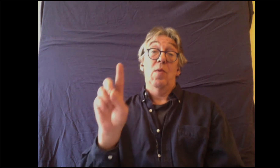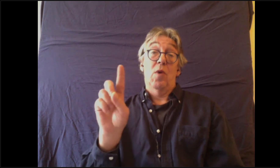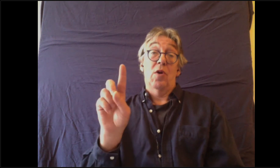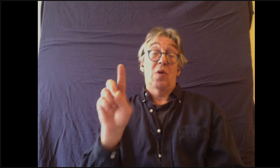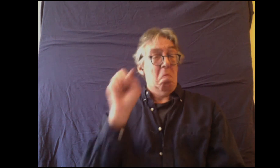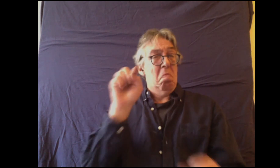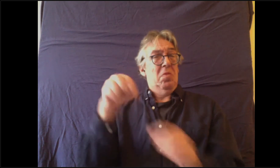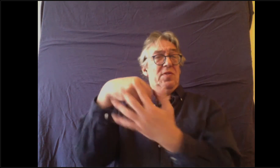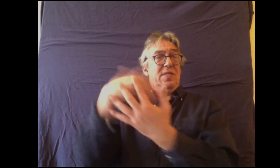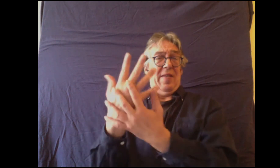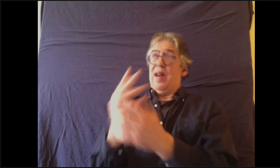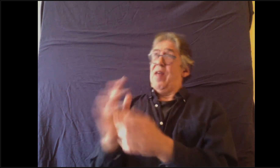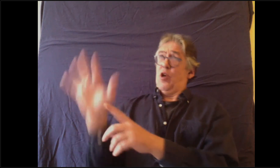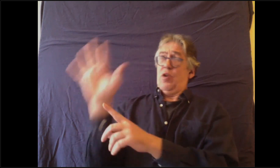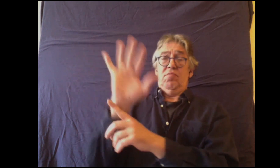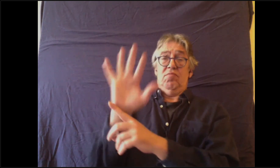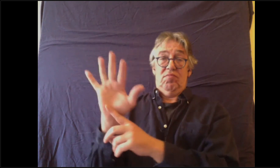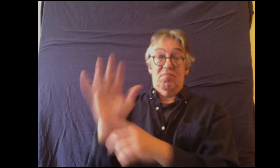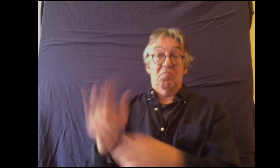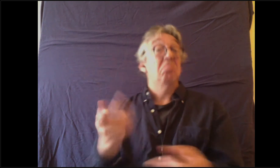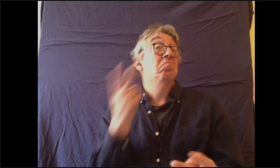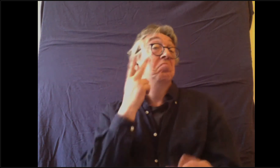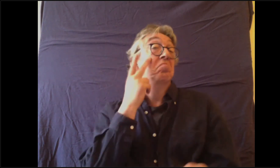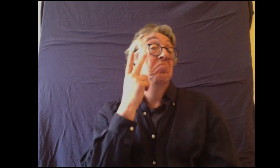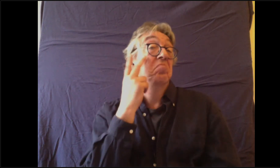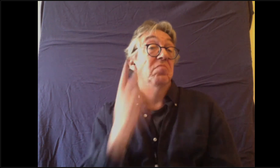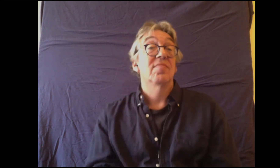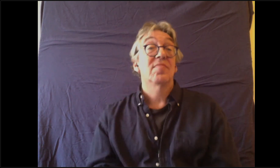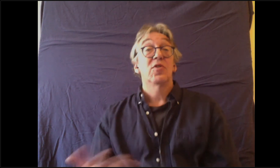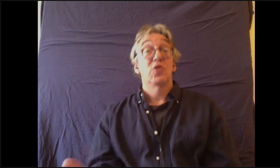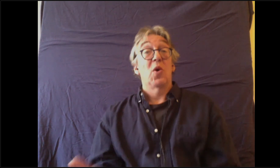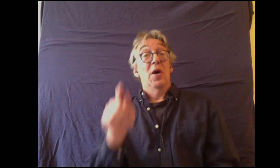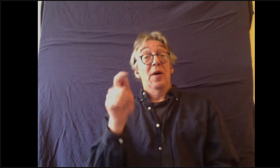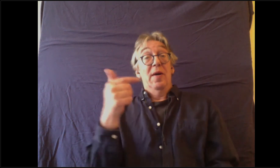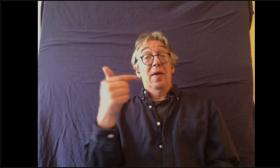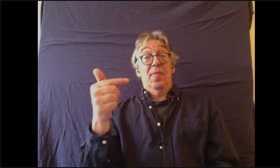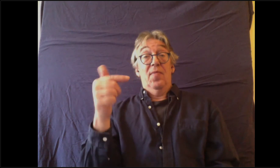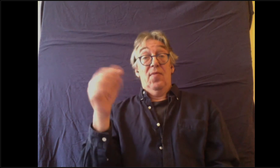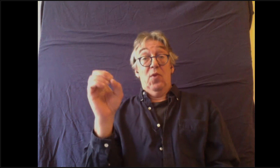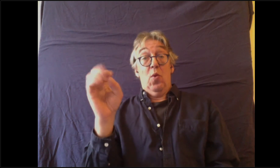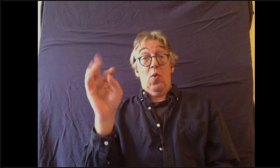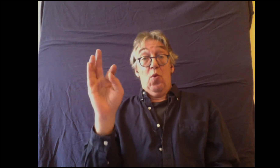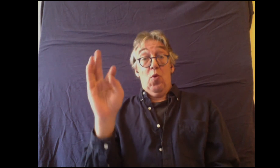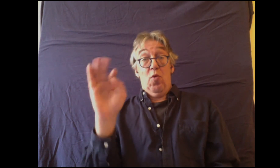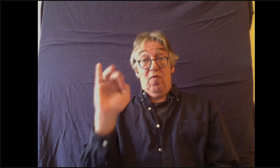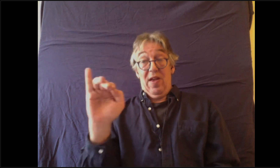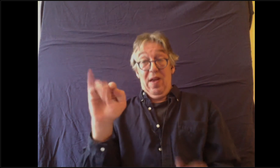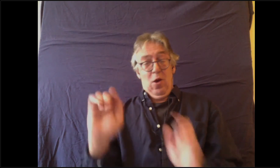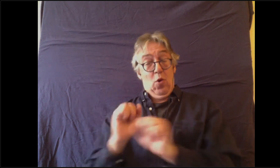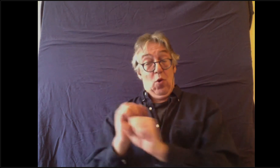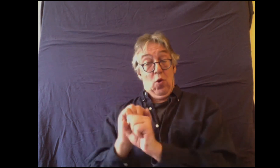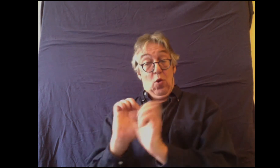All in all, the new TOFI initiative is something we are very positive too.